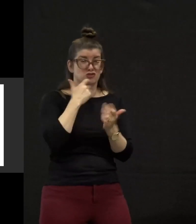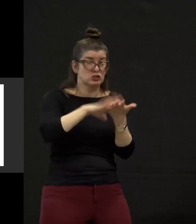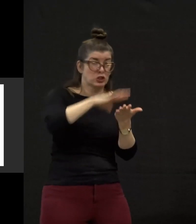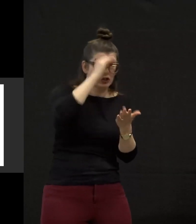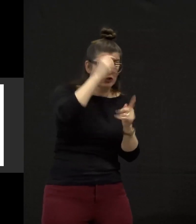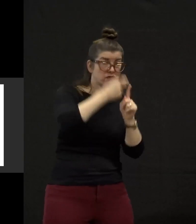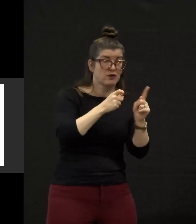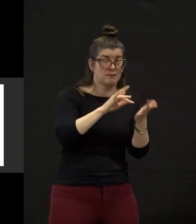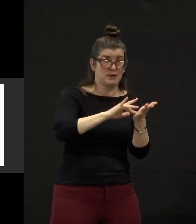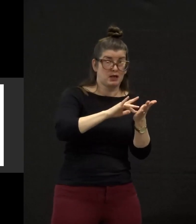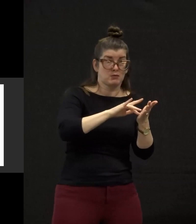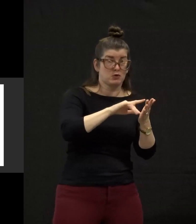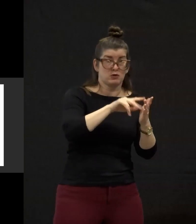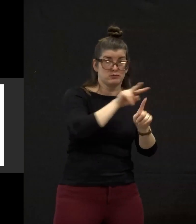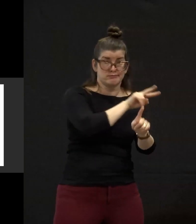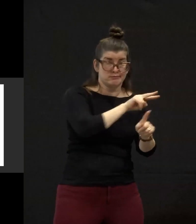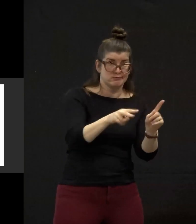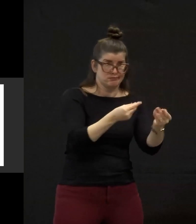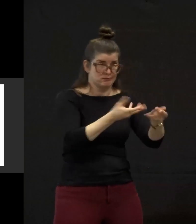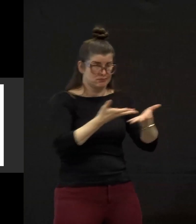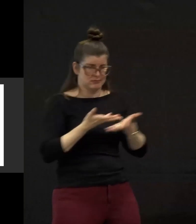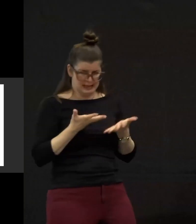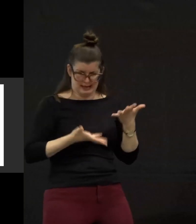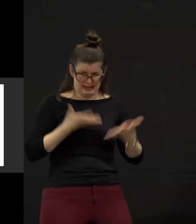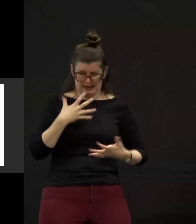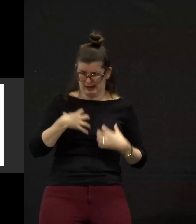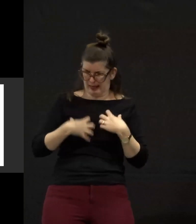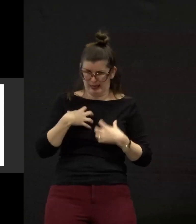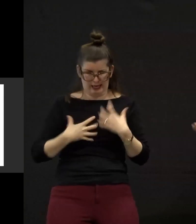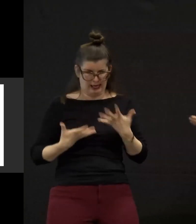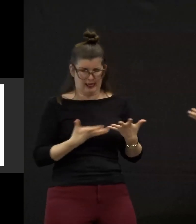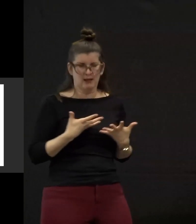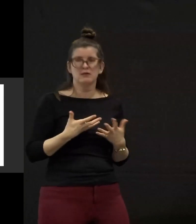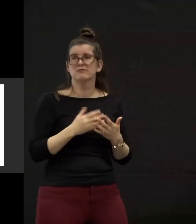and adjustment to that. We've also received referrals for concerns